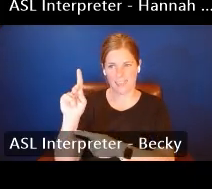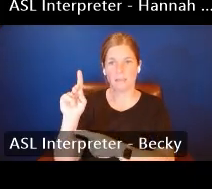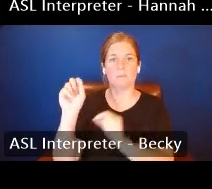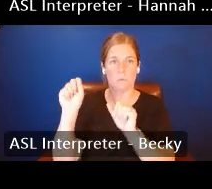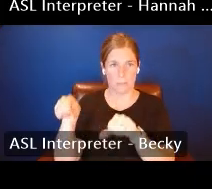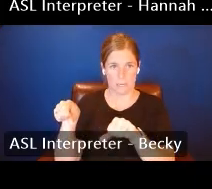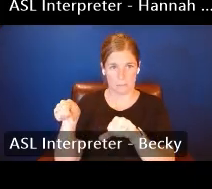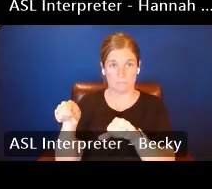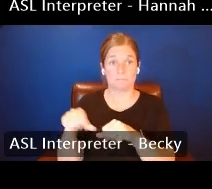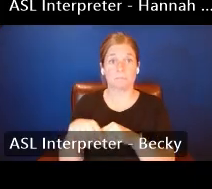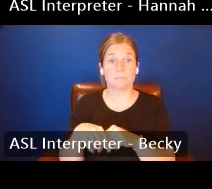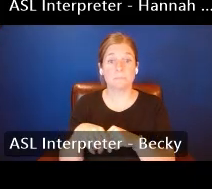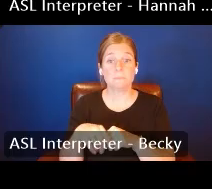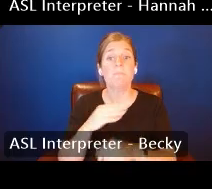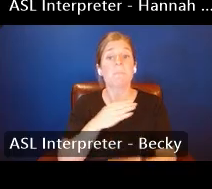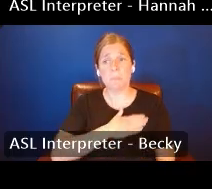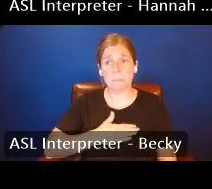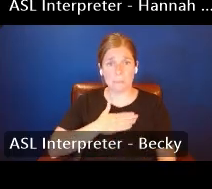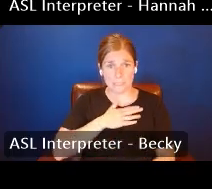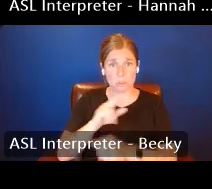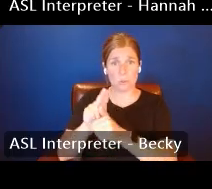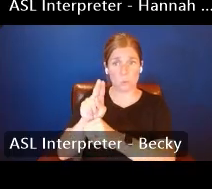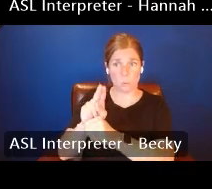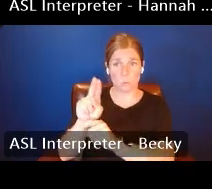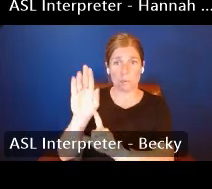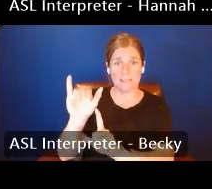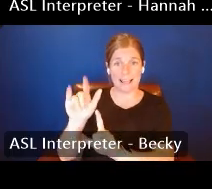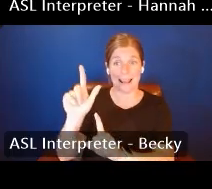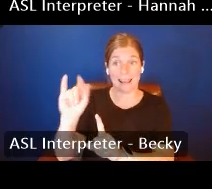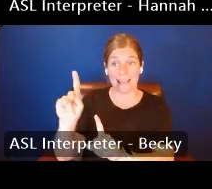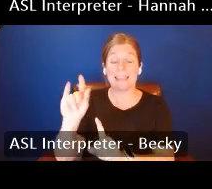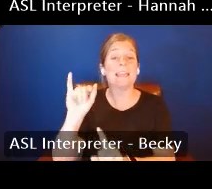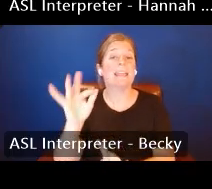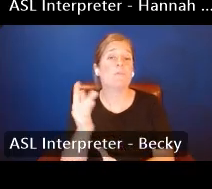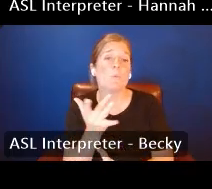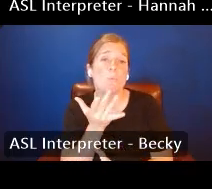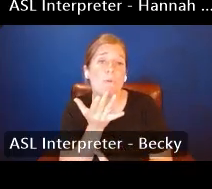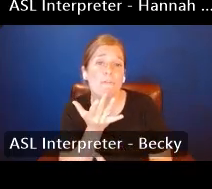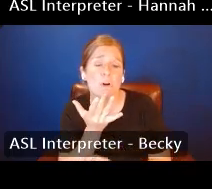And please use that link. If you prefer, for whatever reason,